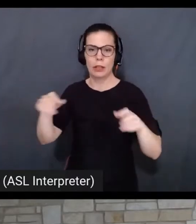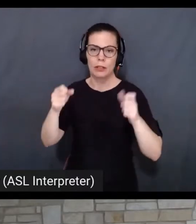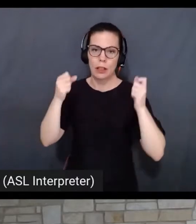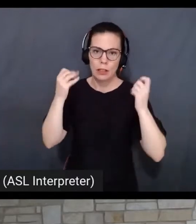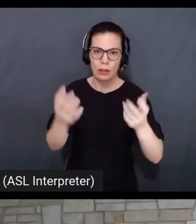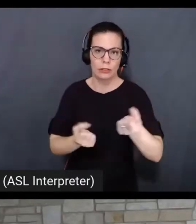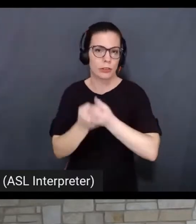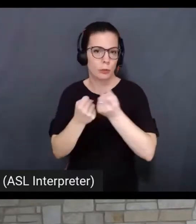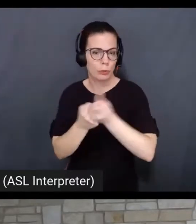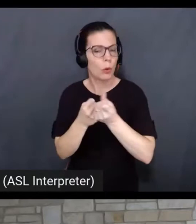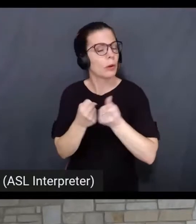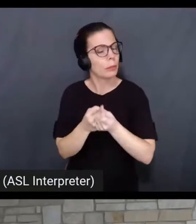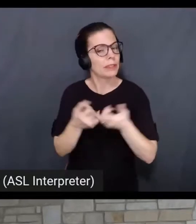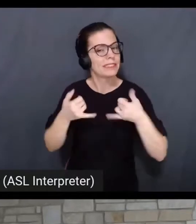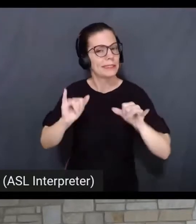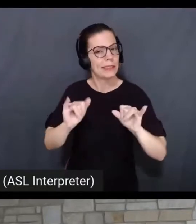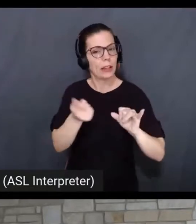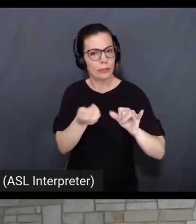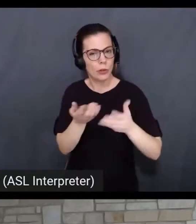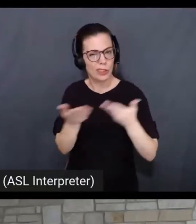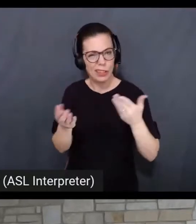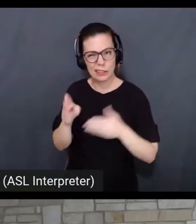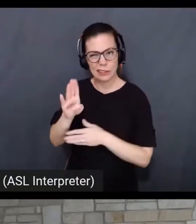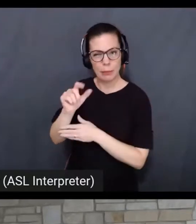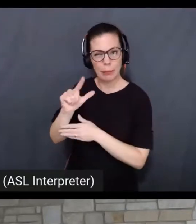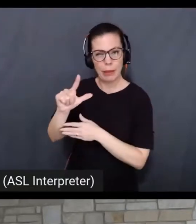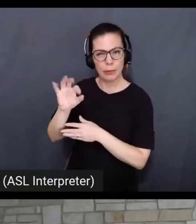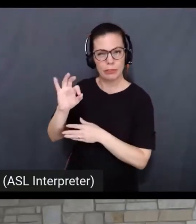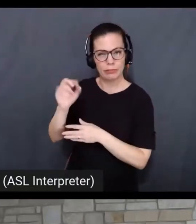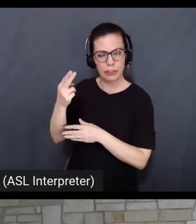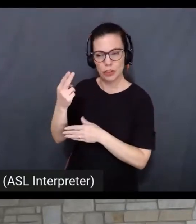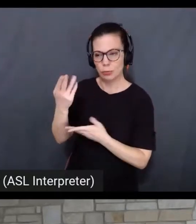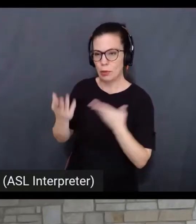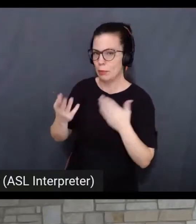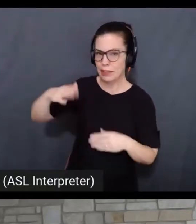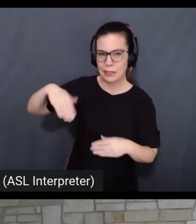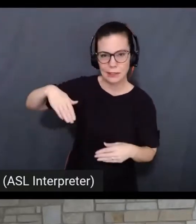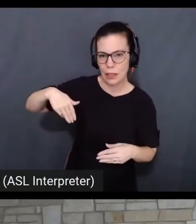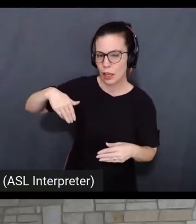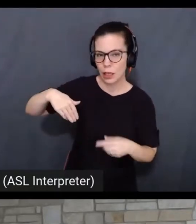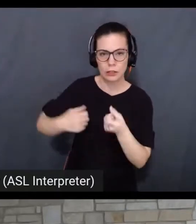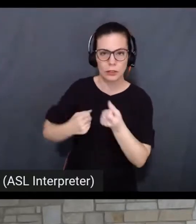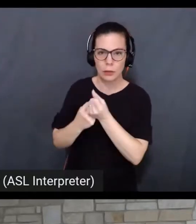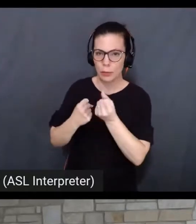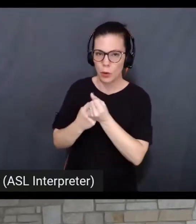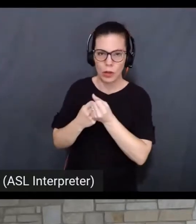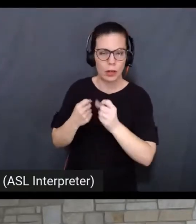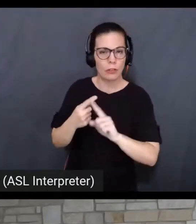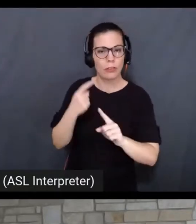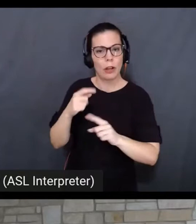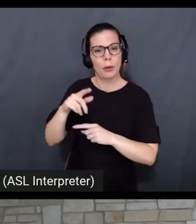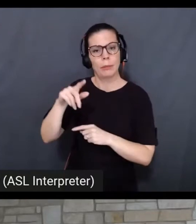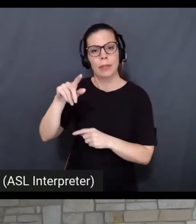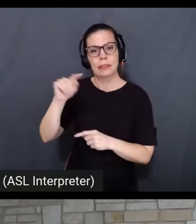there's gonna be a few things that Babelfish might not yet support from T-SQL dialect standpoint.